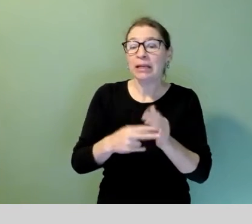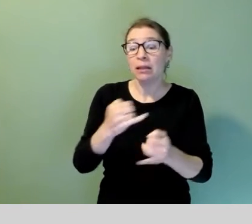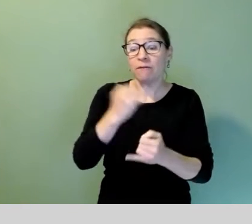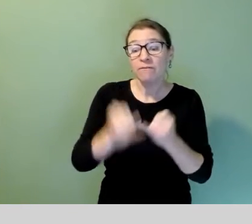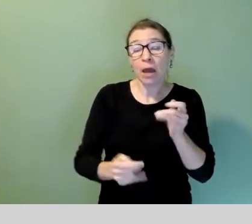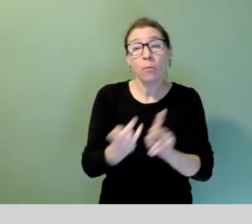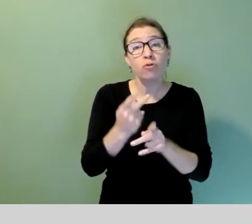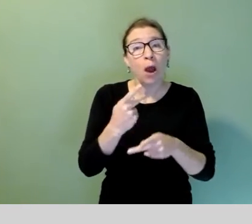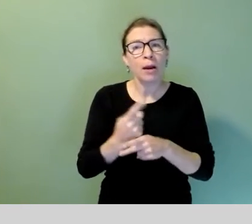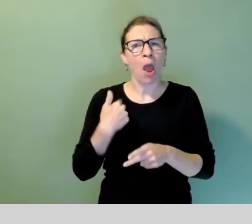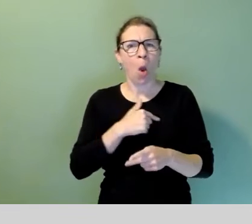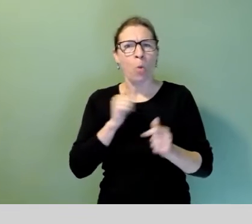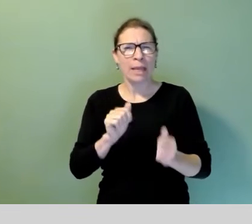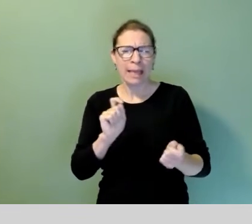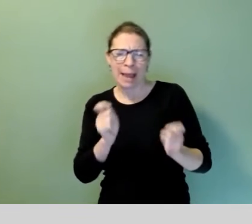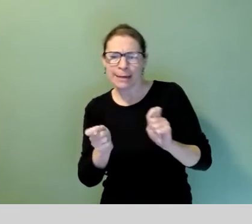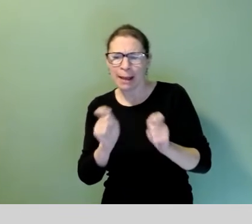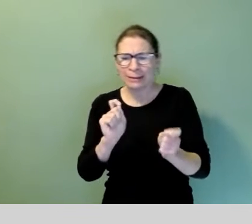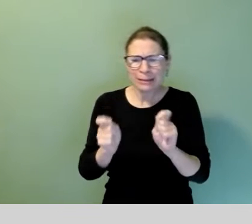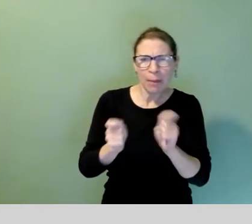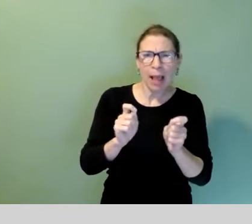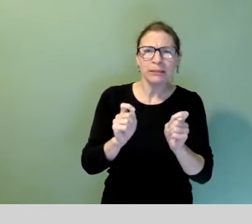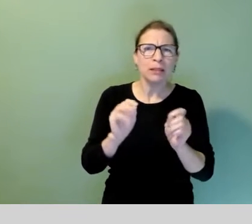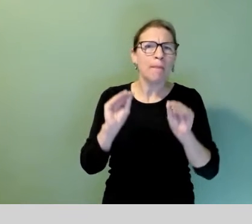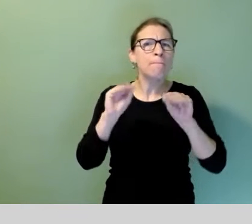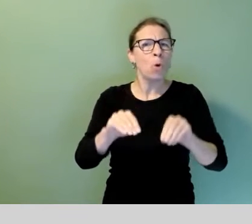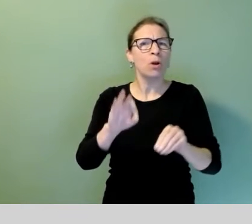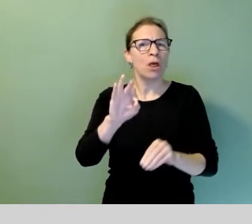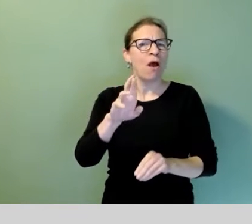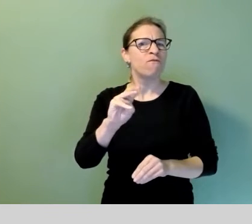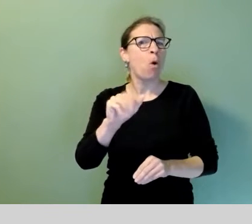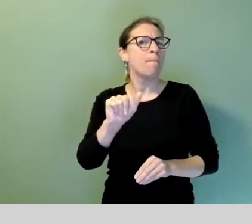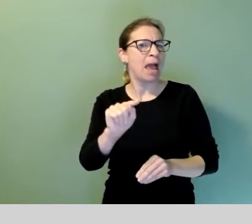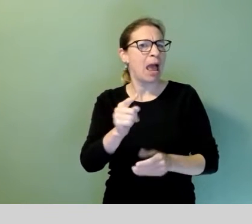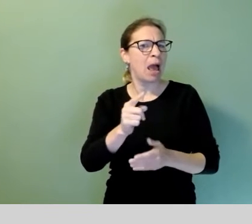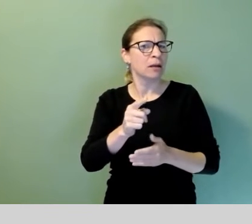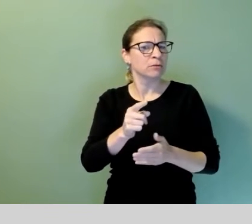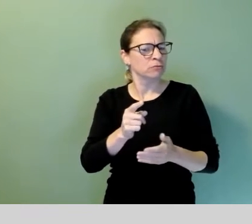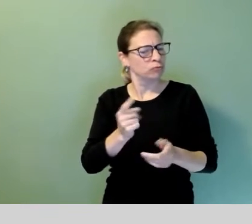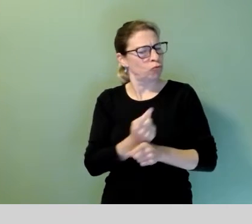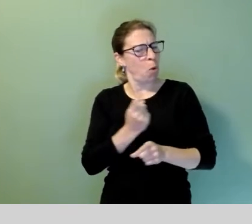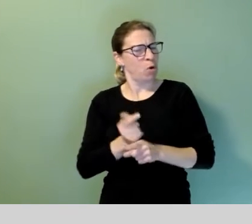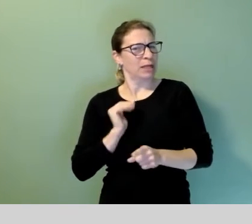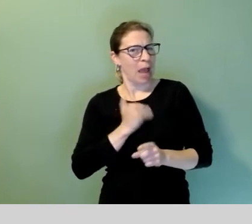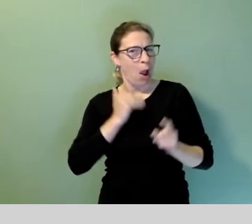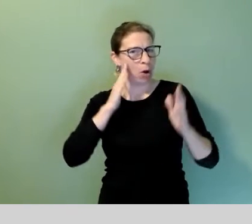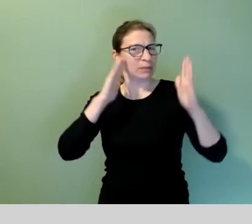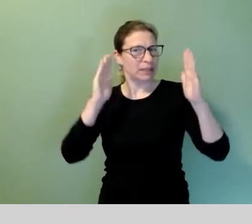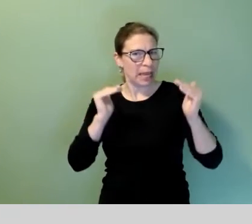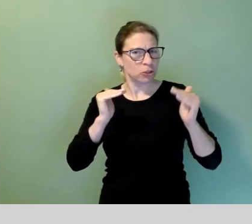its final product and to put that in the format that we want them to fit our expectations and our requirements.